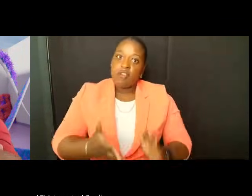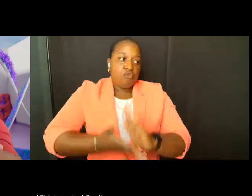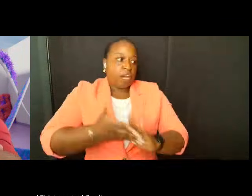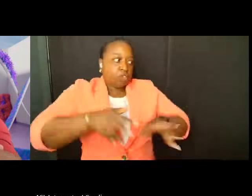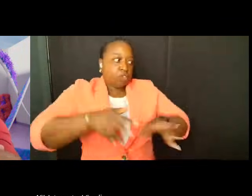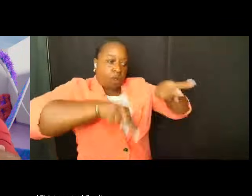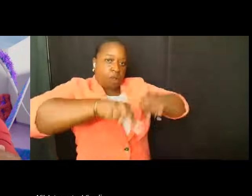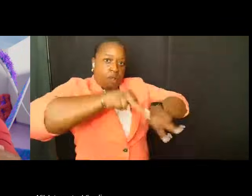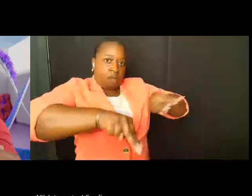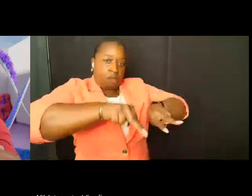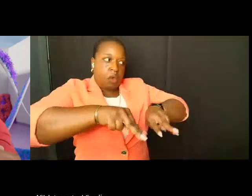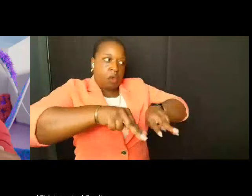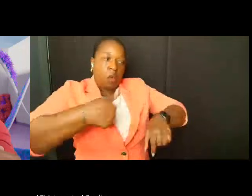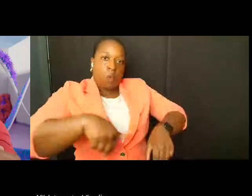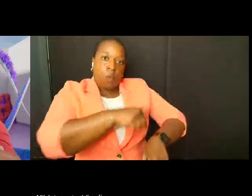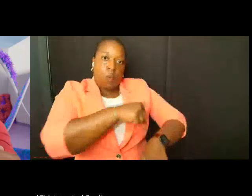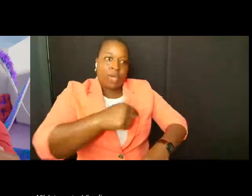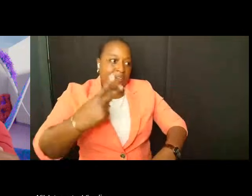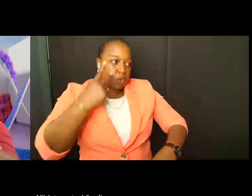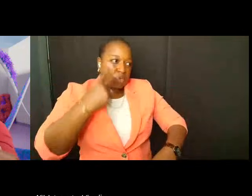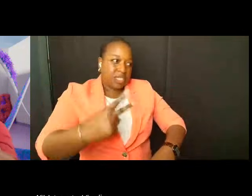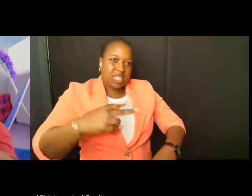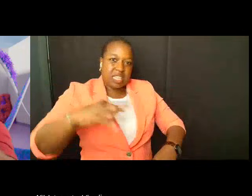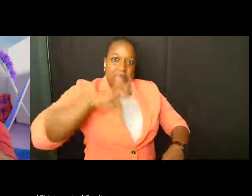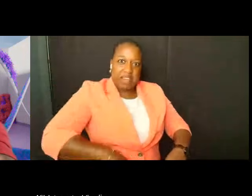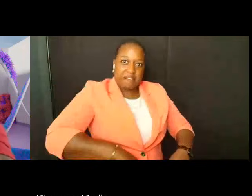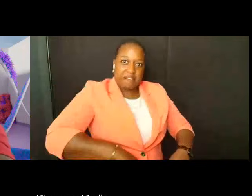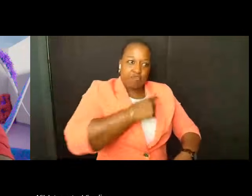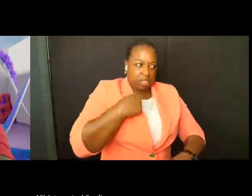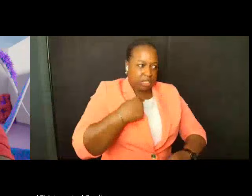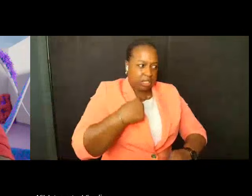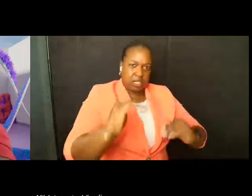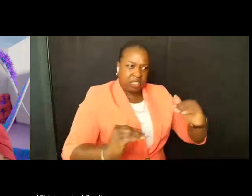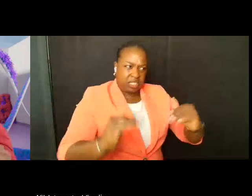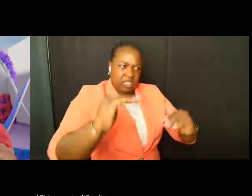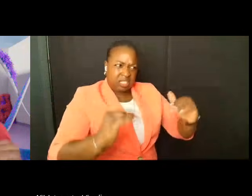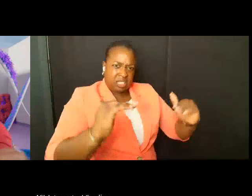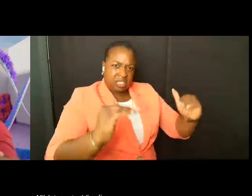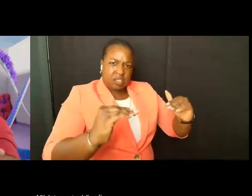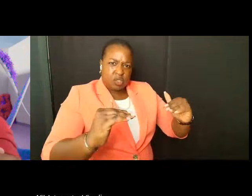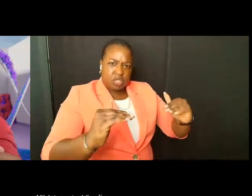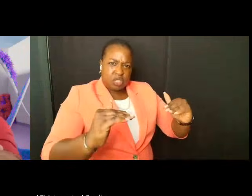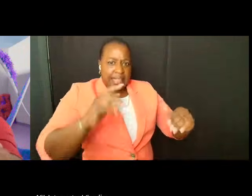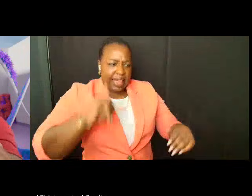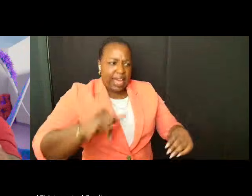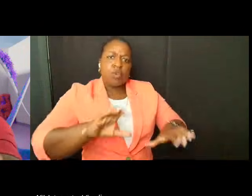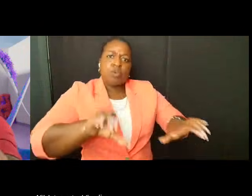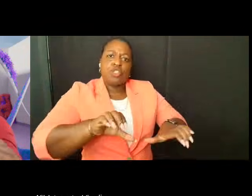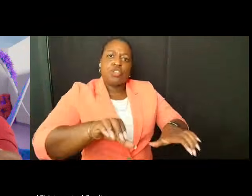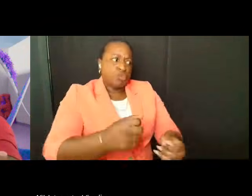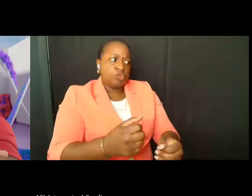that benefit risk assessment. That is what we look at, you know, to approve a product. But,